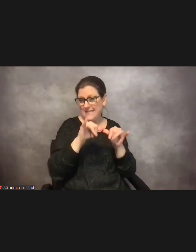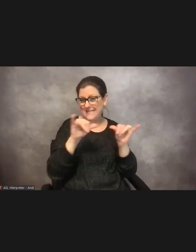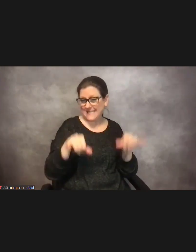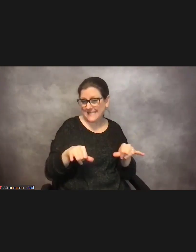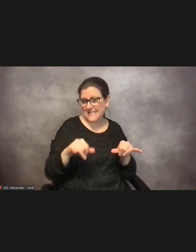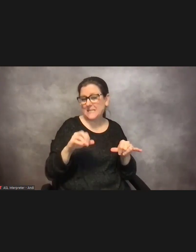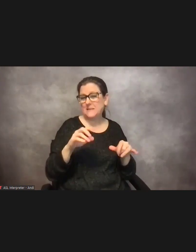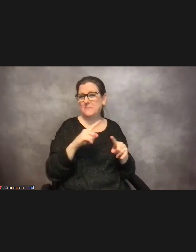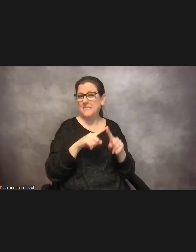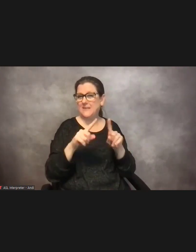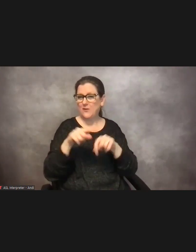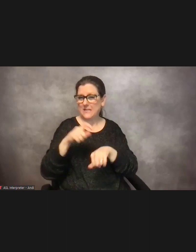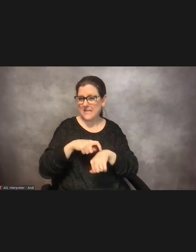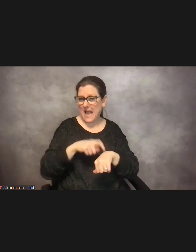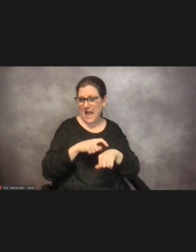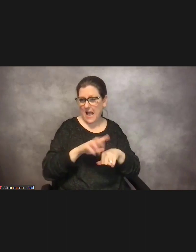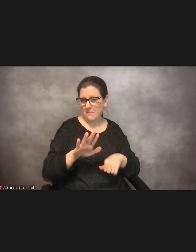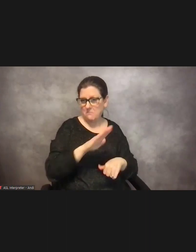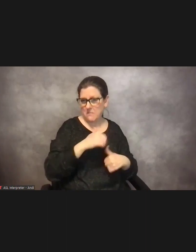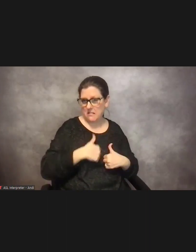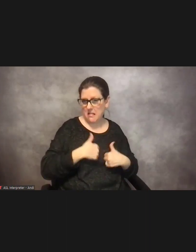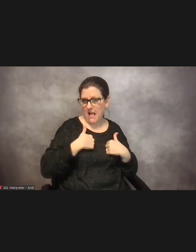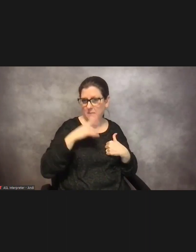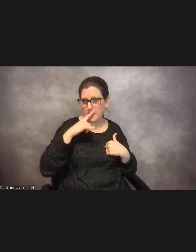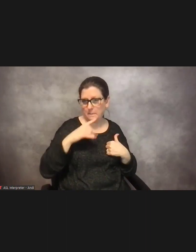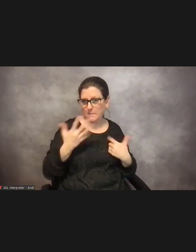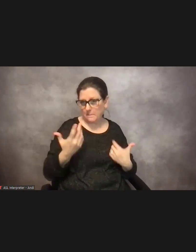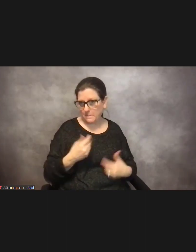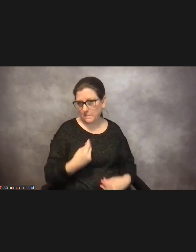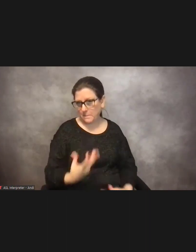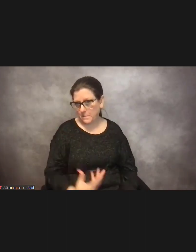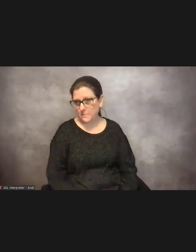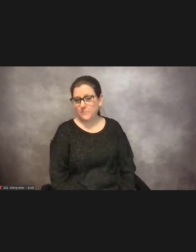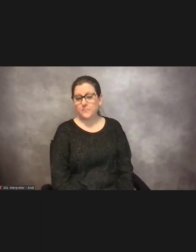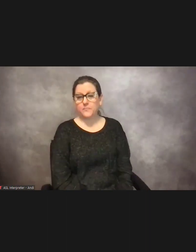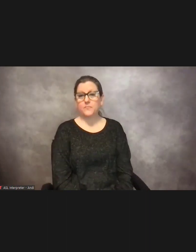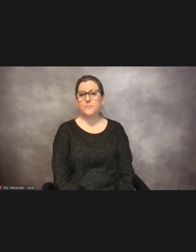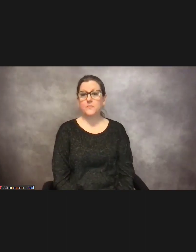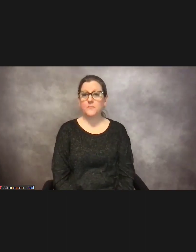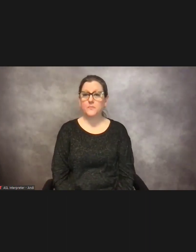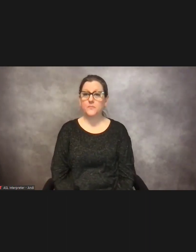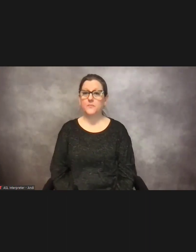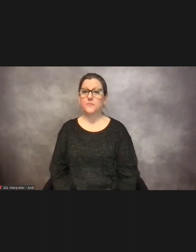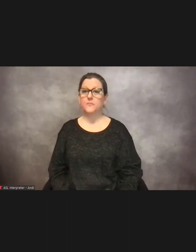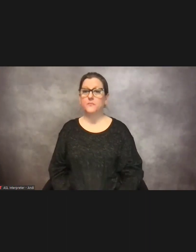and at different stages and times of life.>>: The next question,